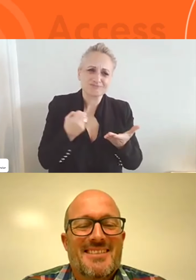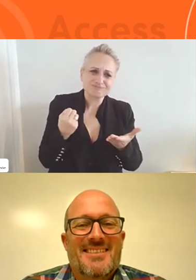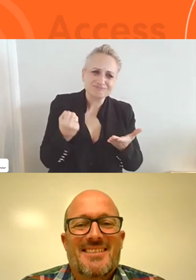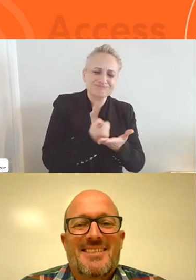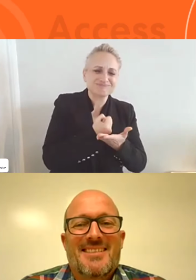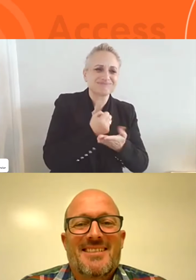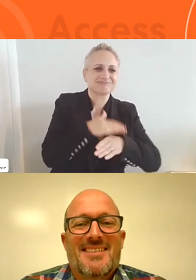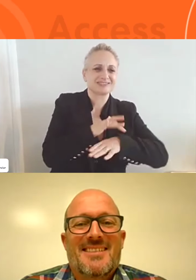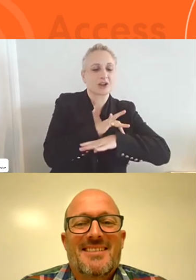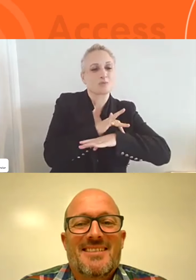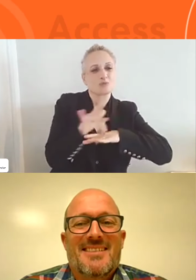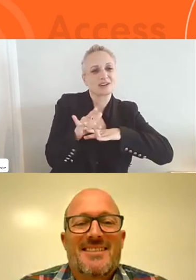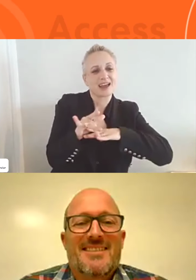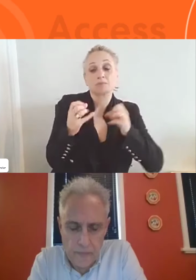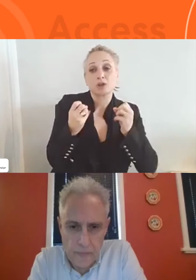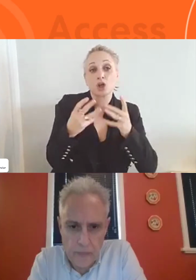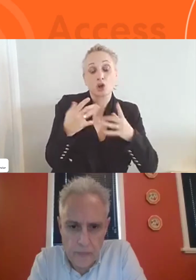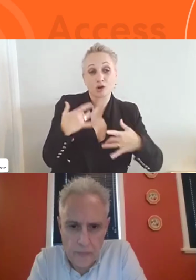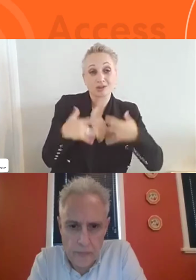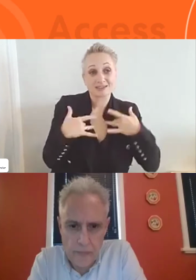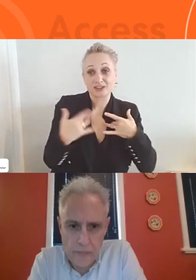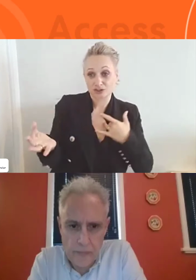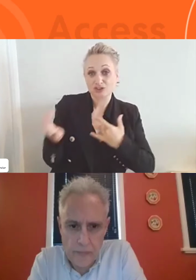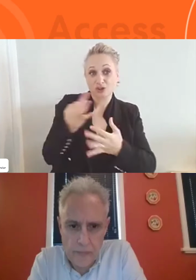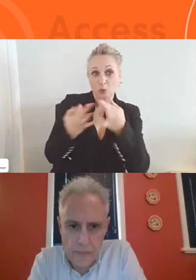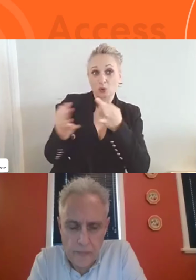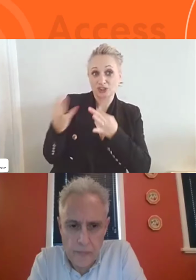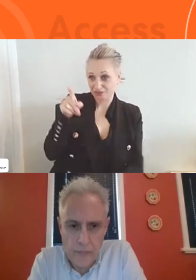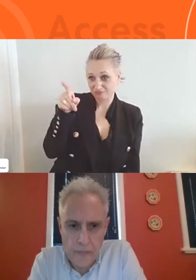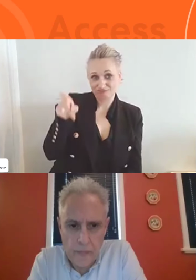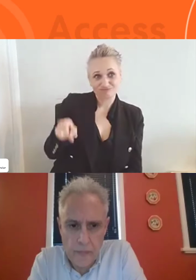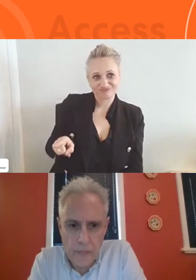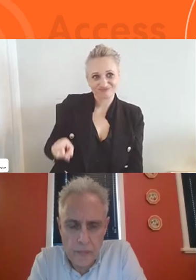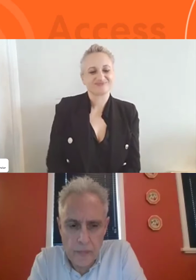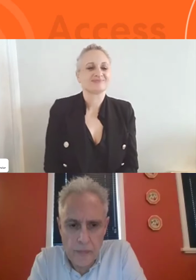a lot of interesting questions in the Q&A. So now let's head to